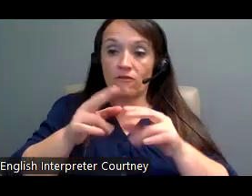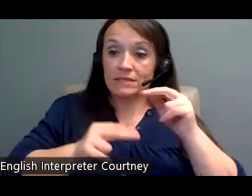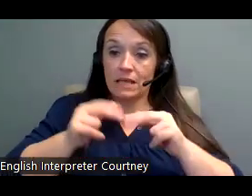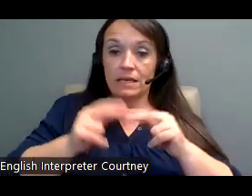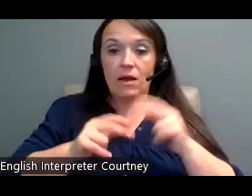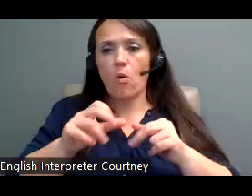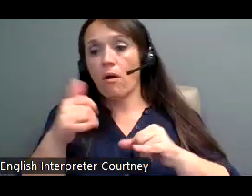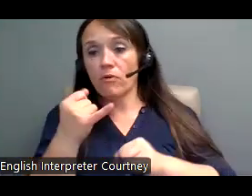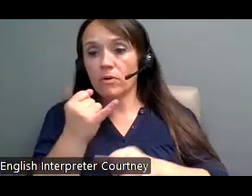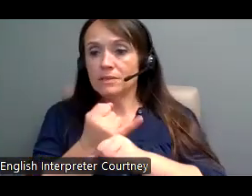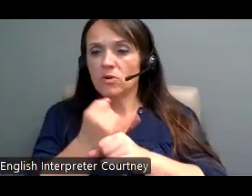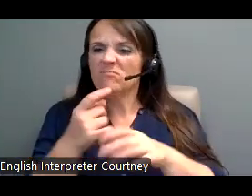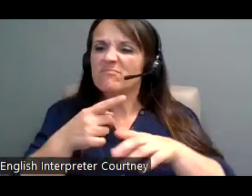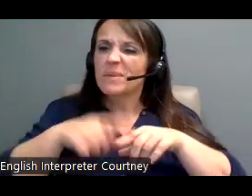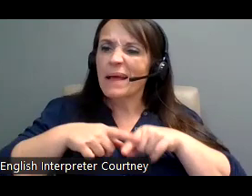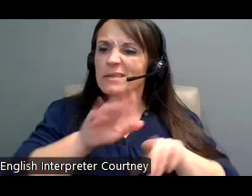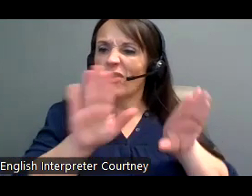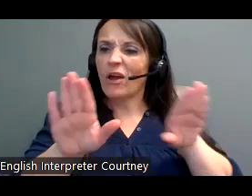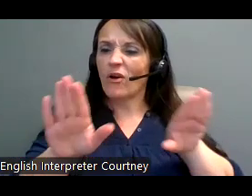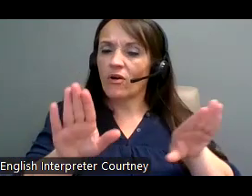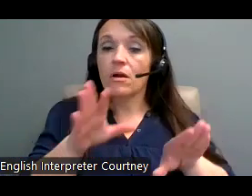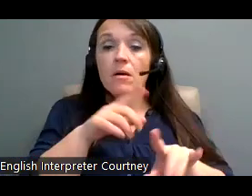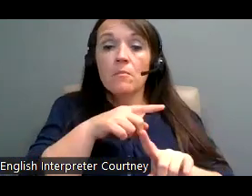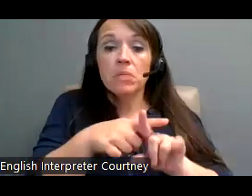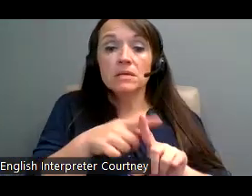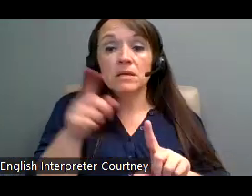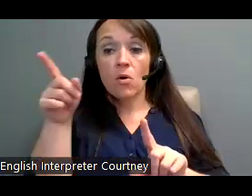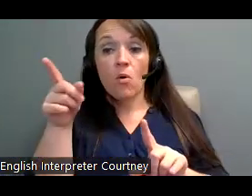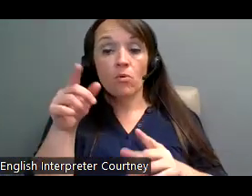to have needs that are addressed by the waiver services. So in other words, you would have to